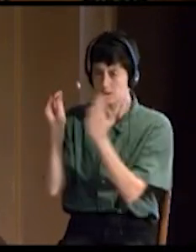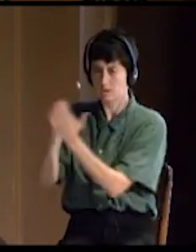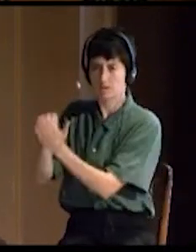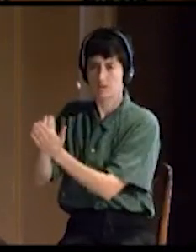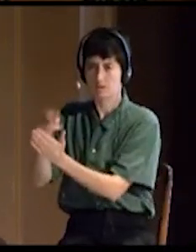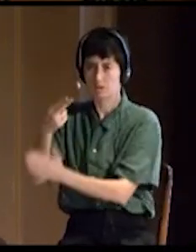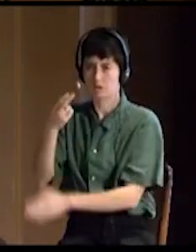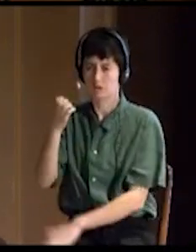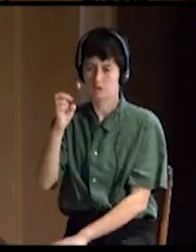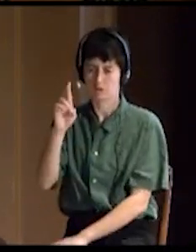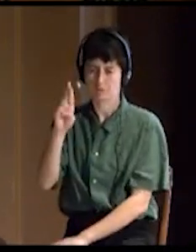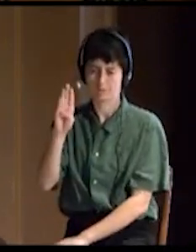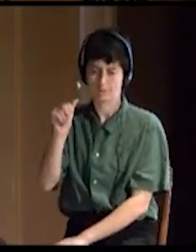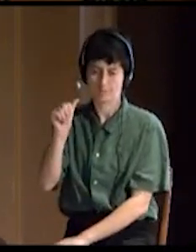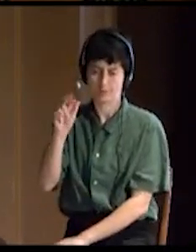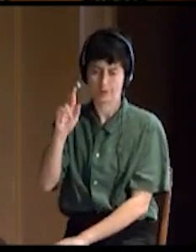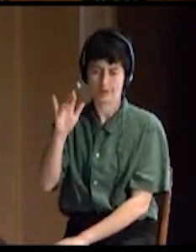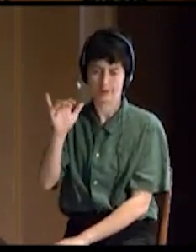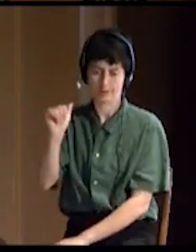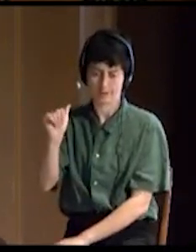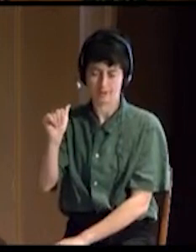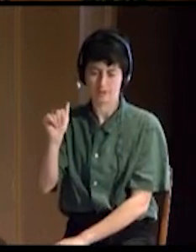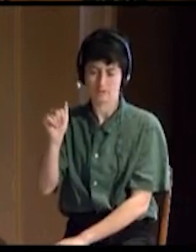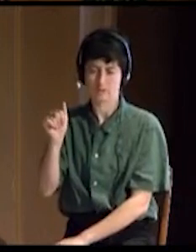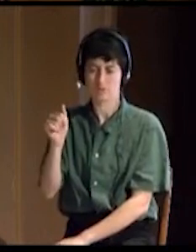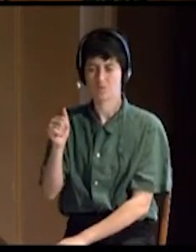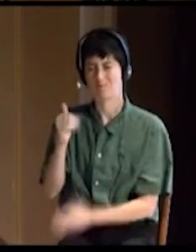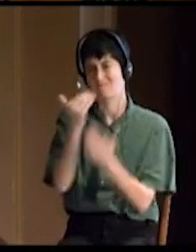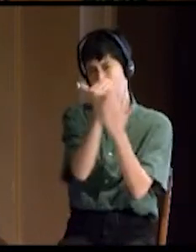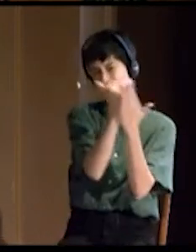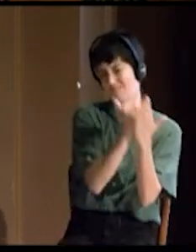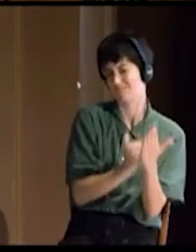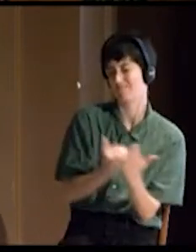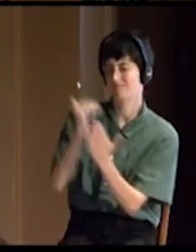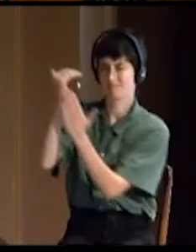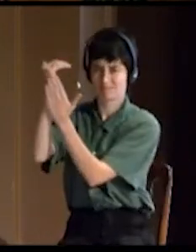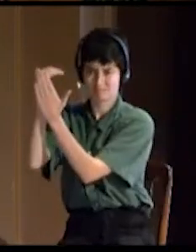in the two major portals that have lichen specimens deposited on them.